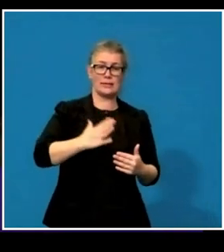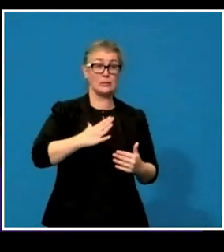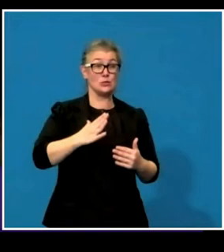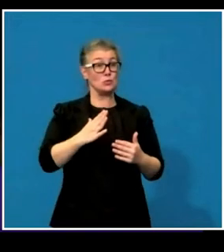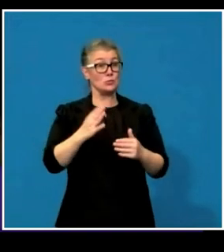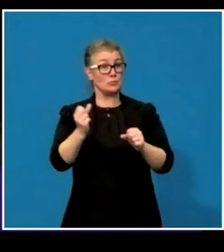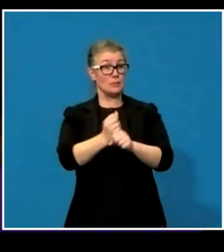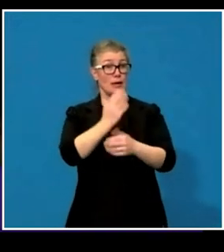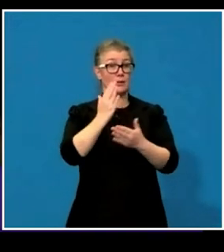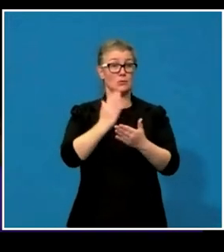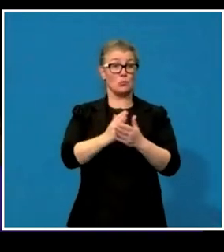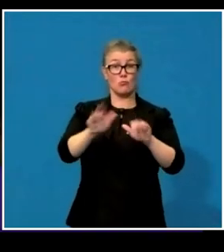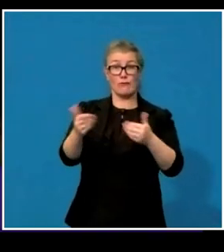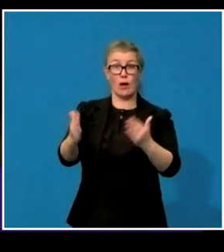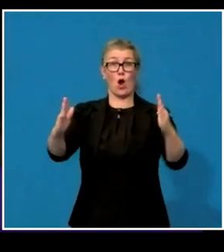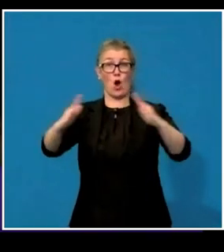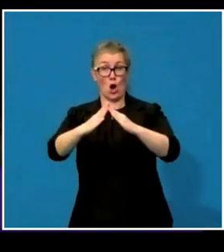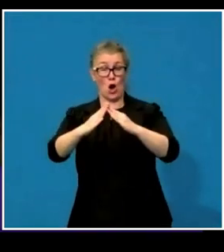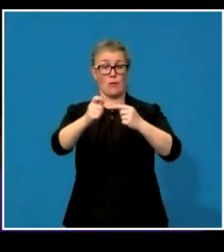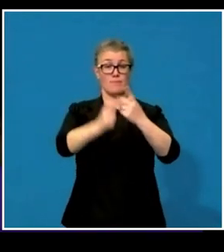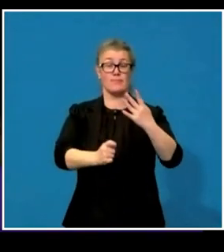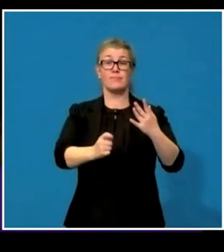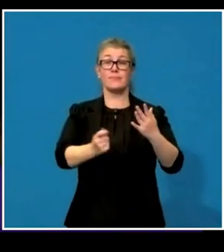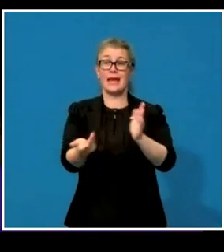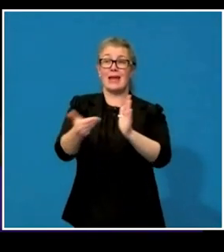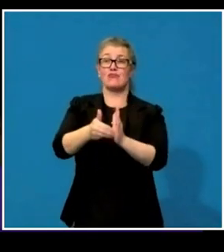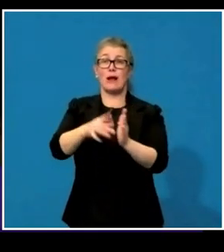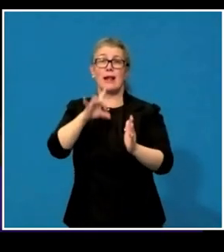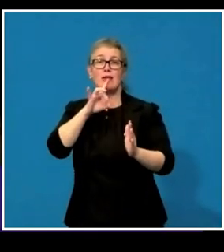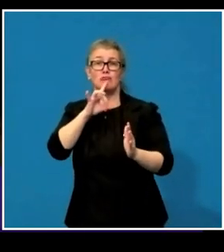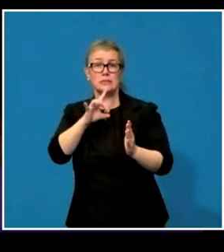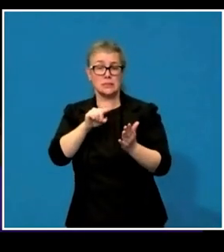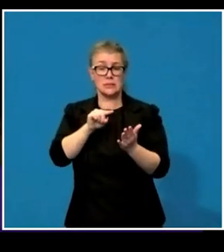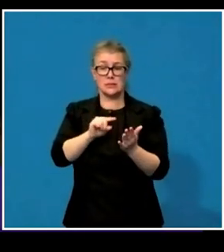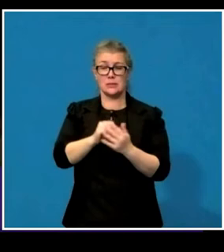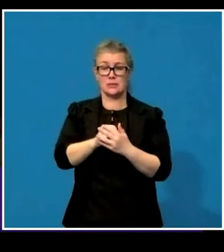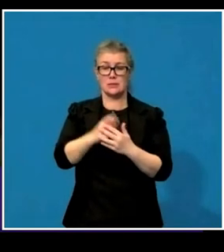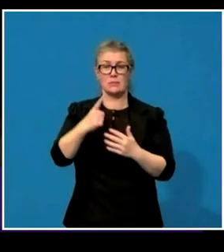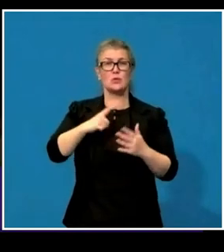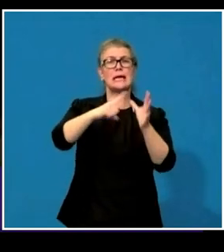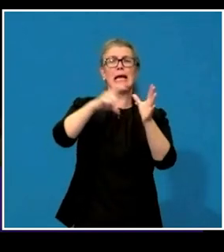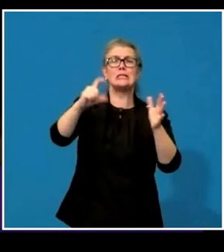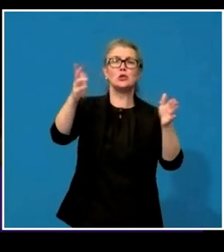I need to be able to provide the additional electricity because he needs air conditioning because of his condition.